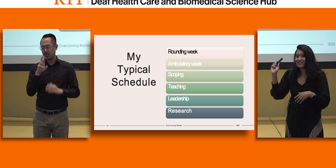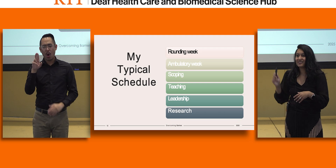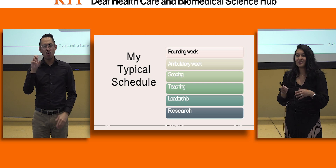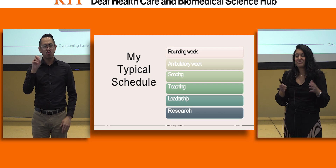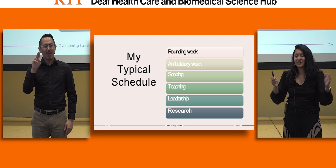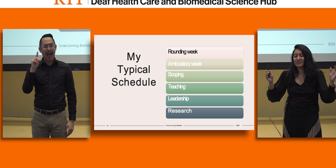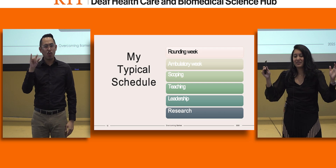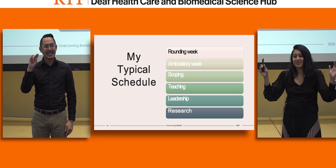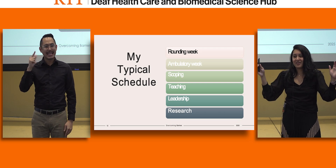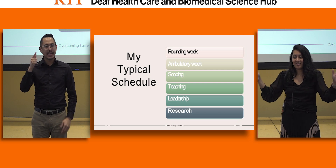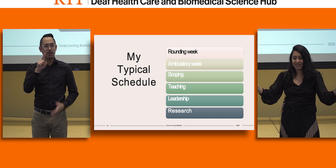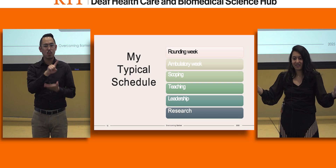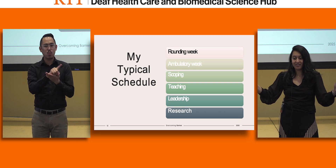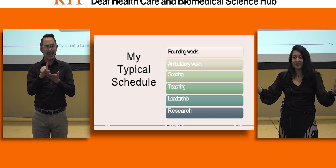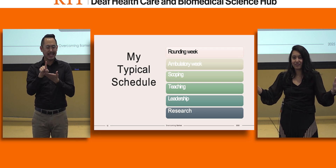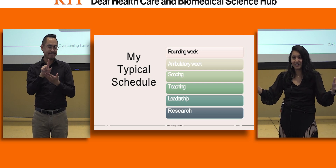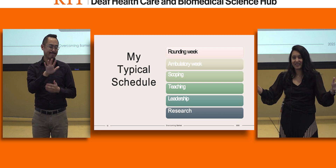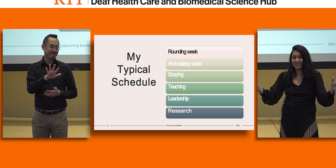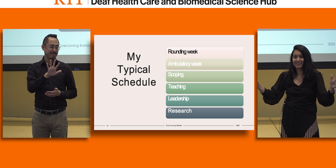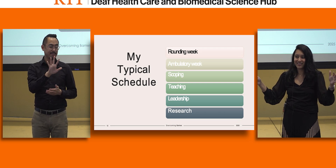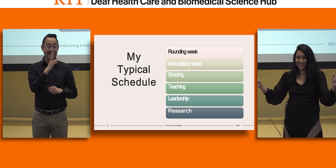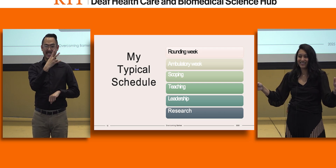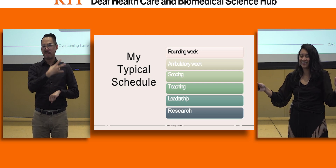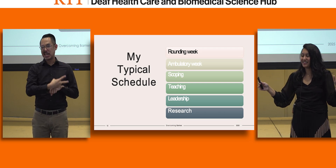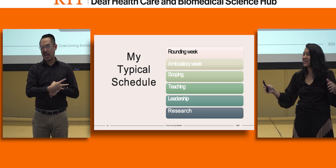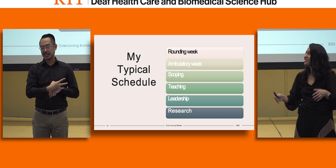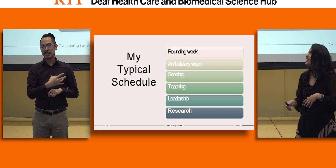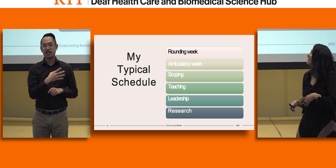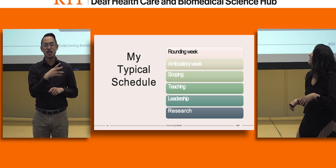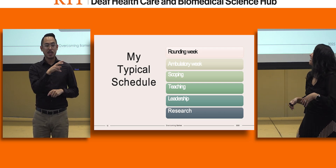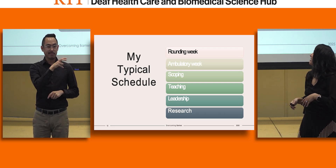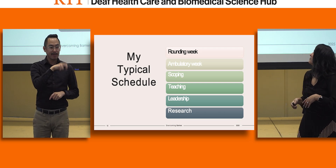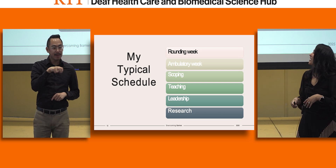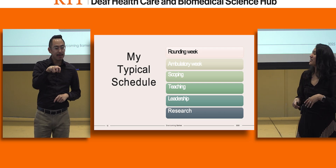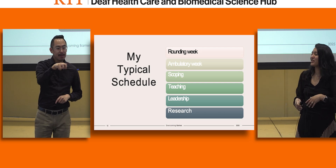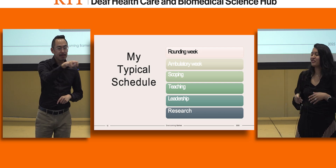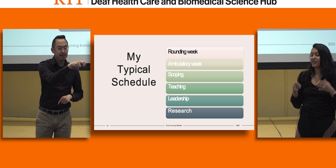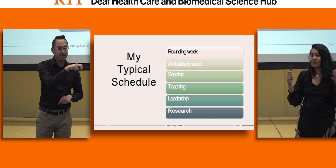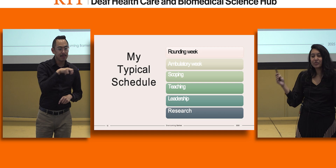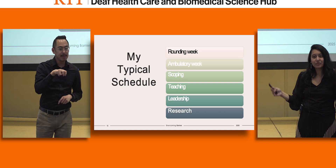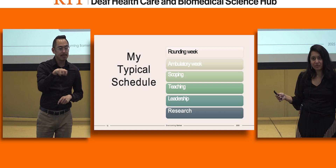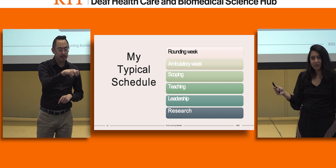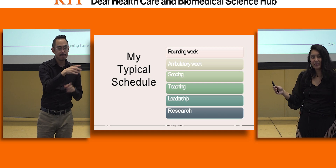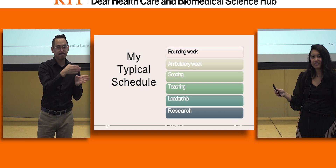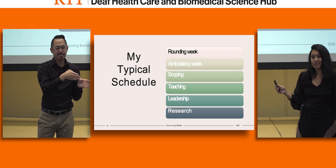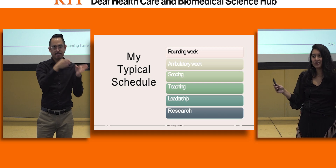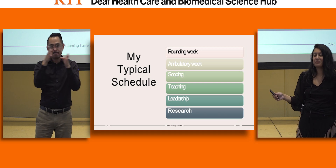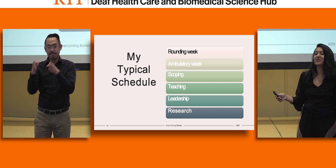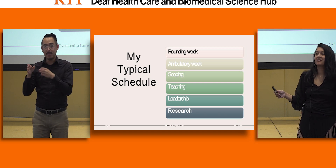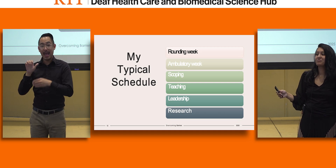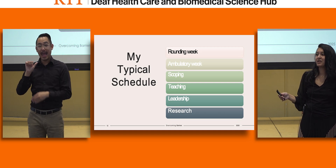are typically seven days in length. And then the ambulatory weeks are typically